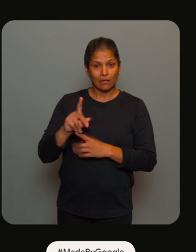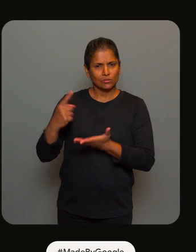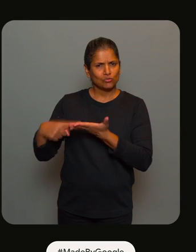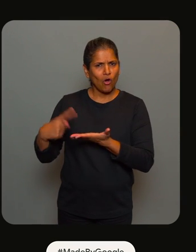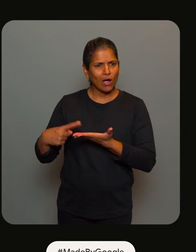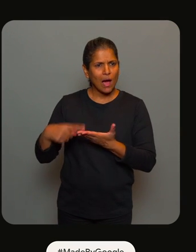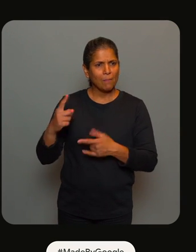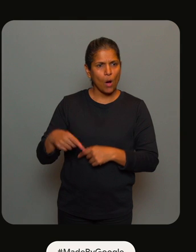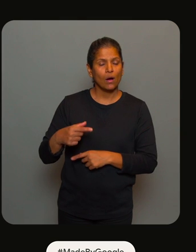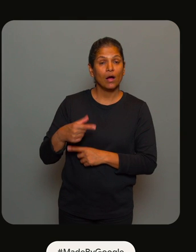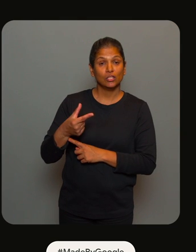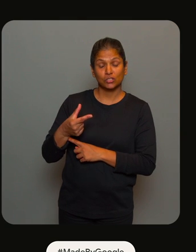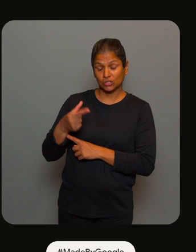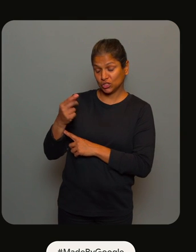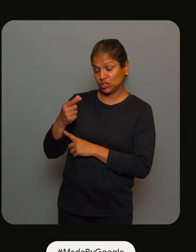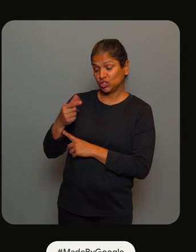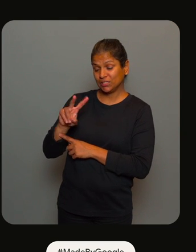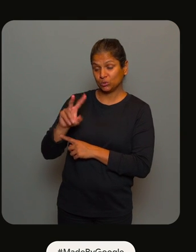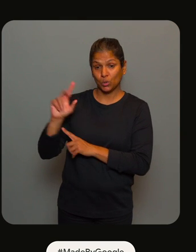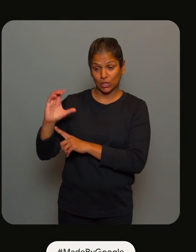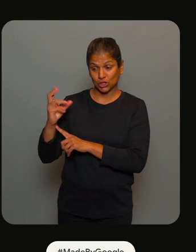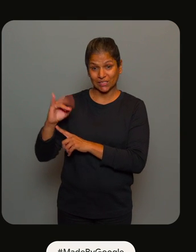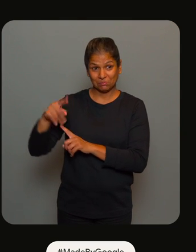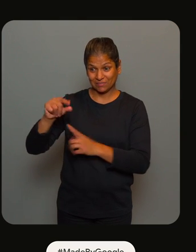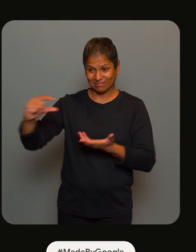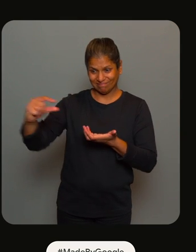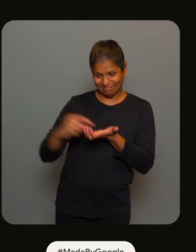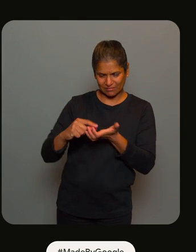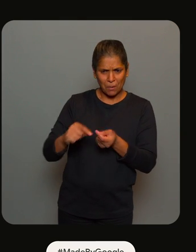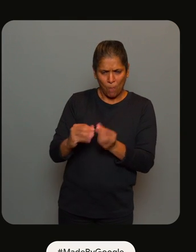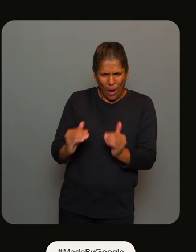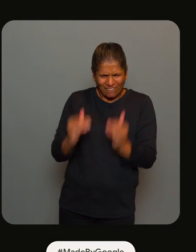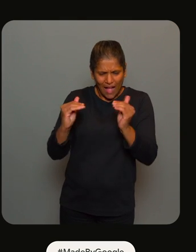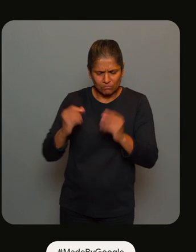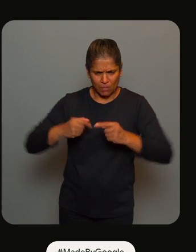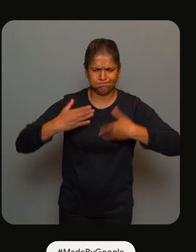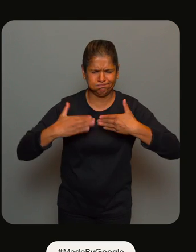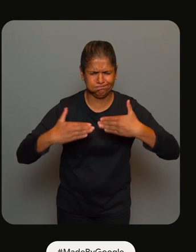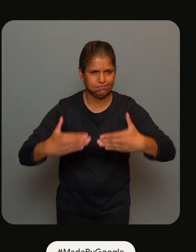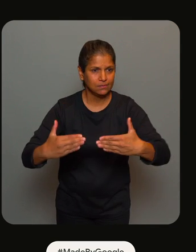chip, our powerful new processor inside Pixel 7 and 7 Pro.